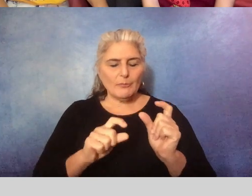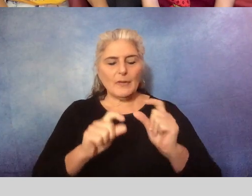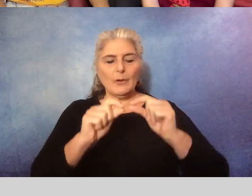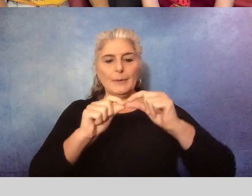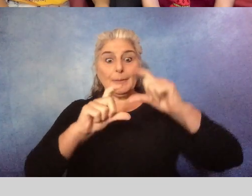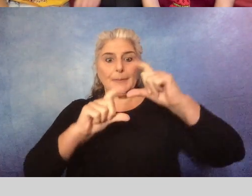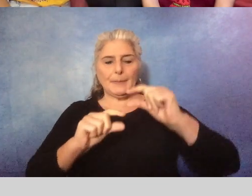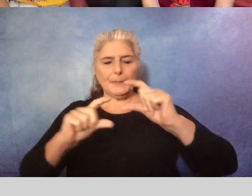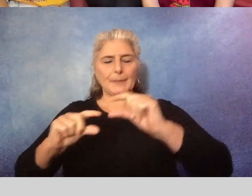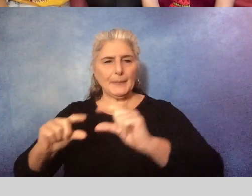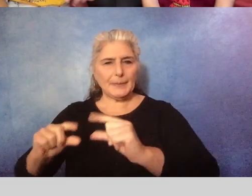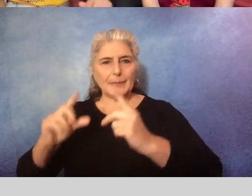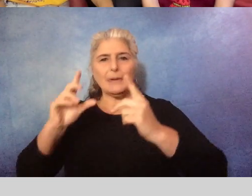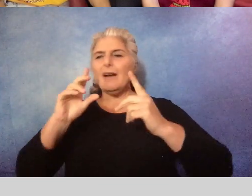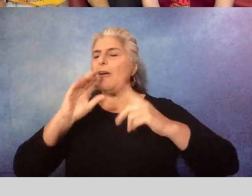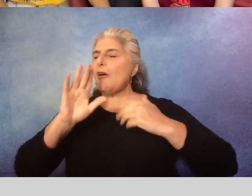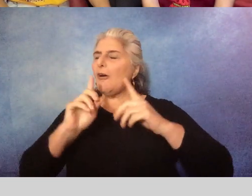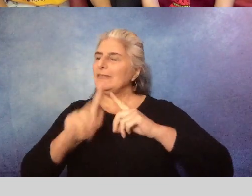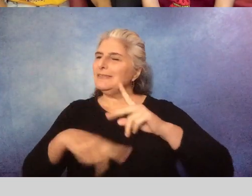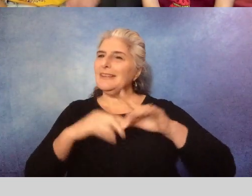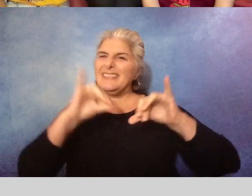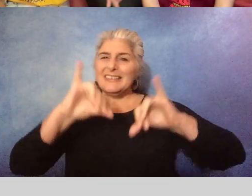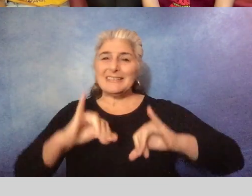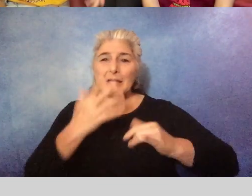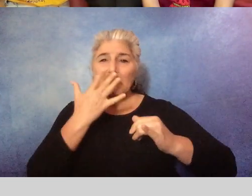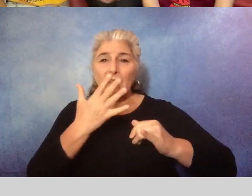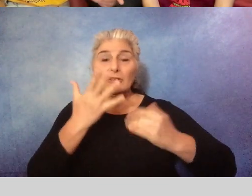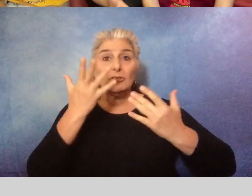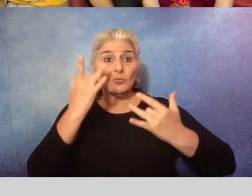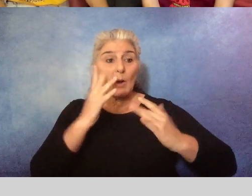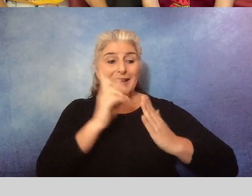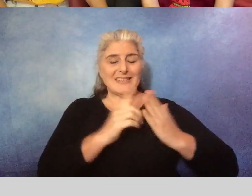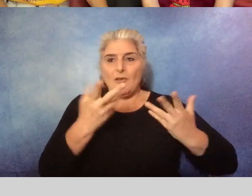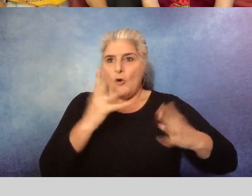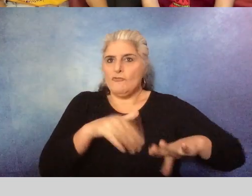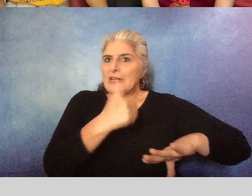I have the primary and secondary color and so on, so forth.